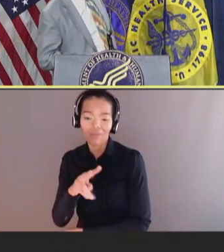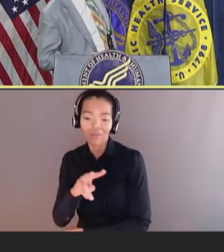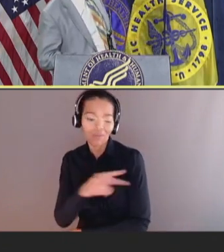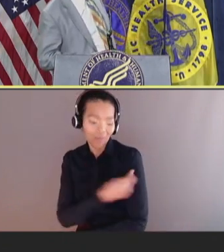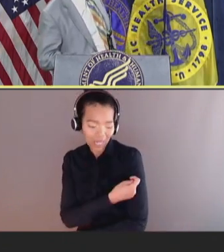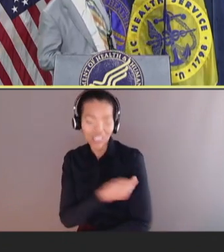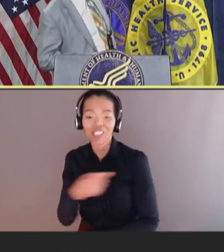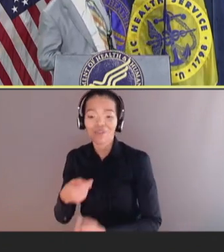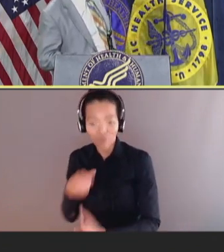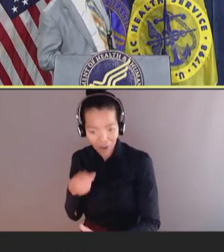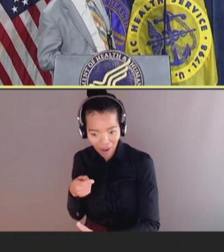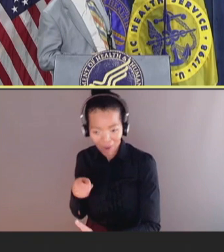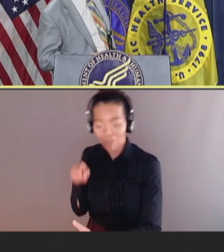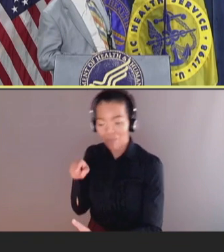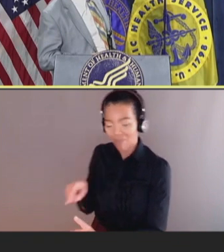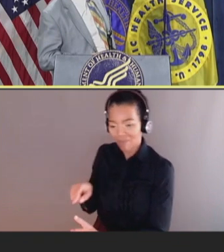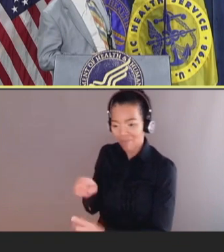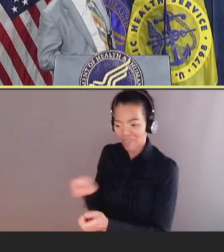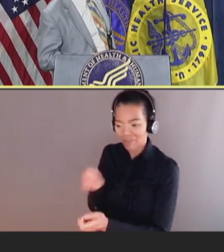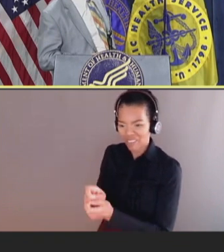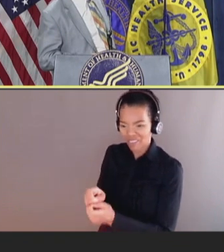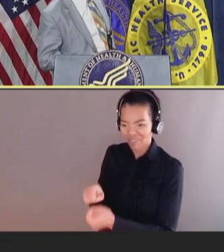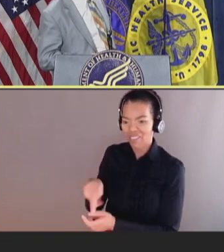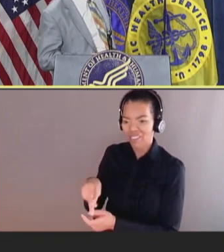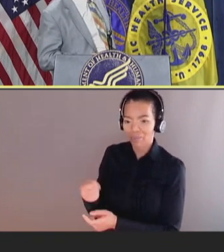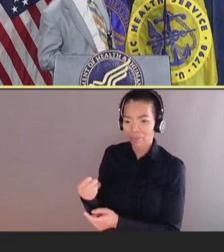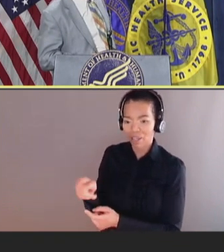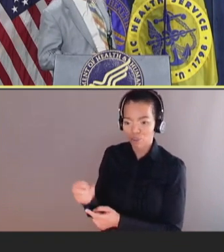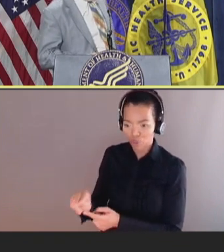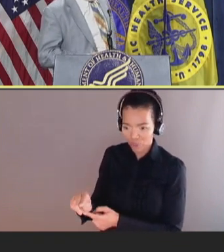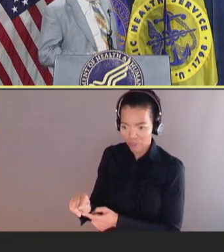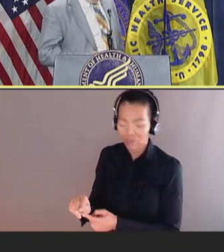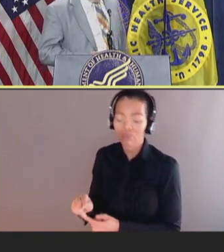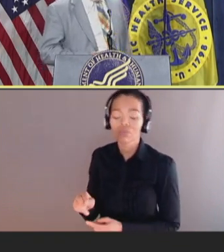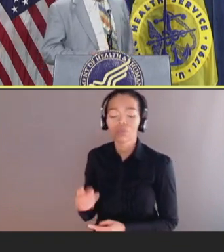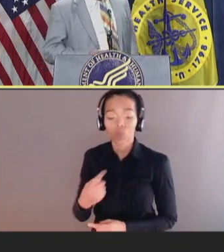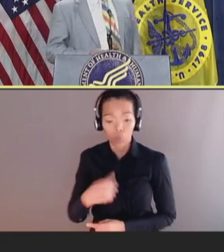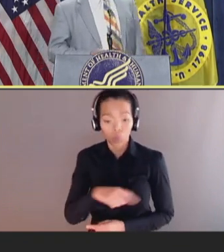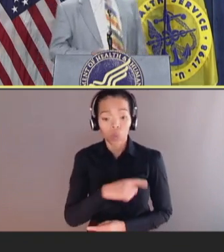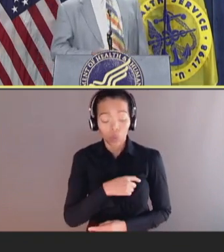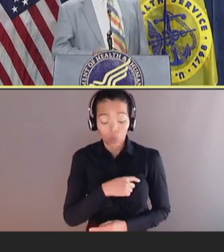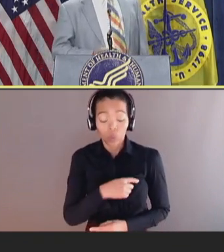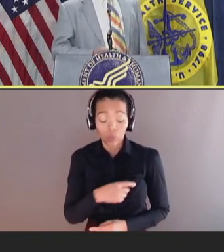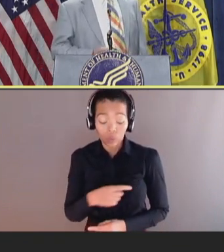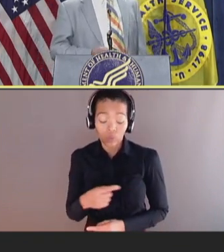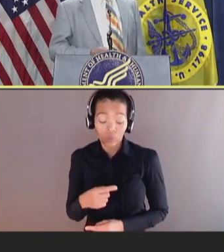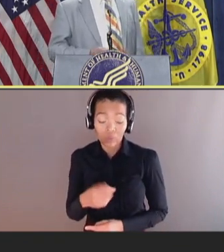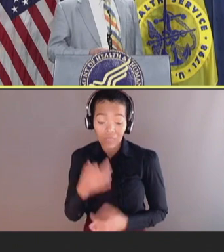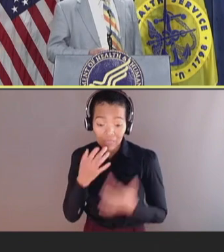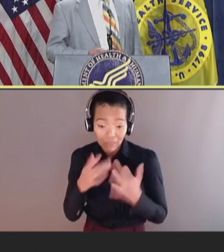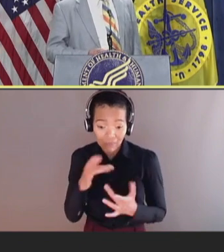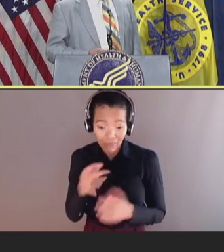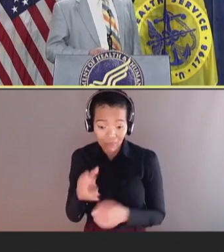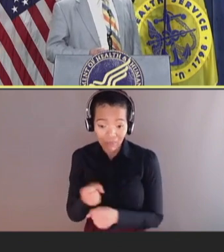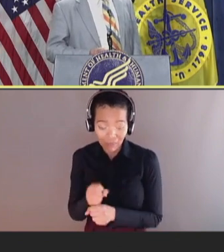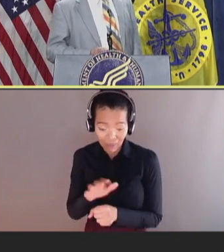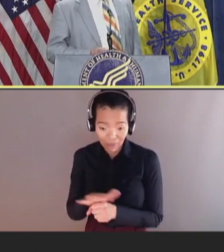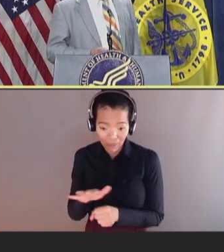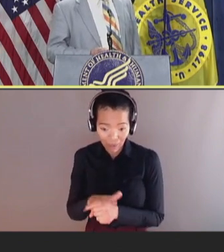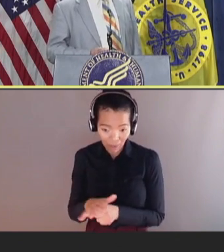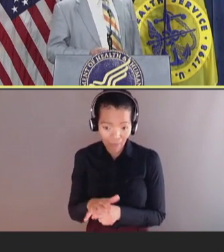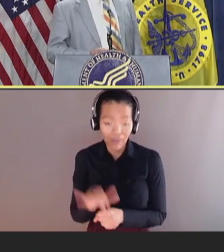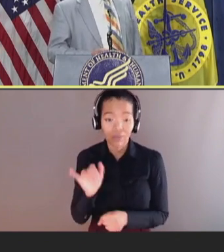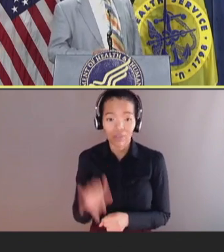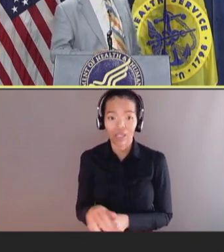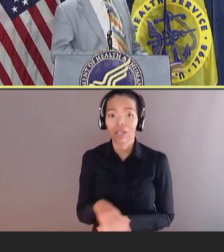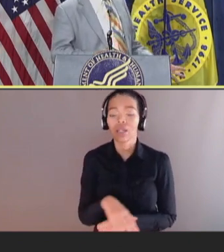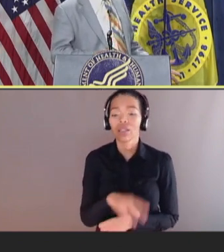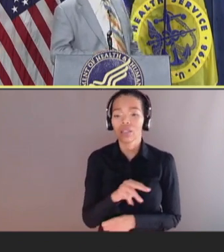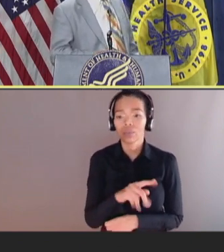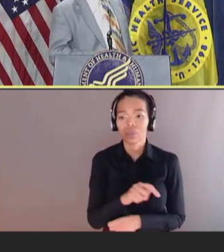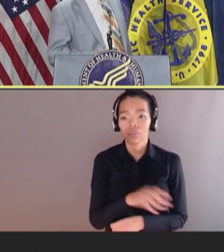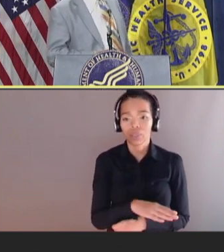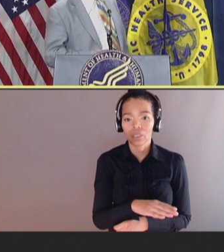So, we were able to get enough of this mGLP antigen to induce an immune response